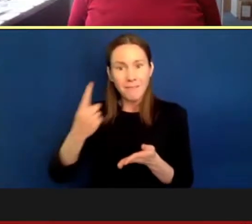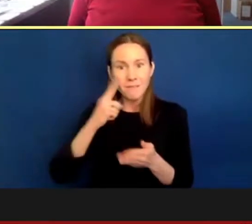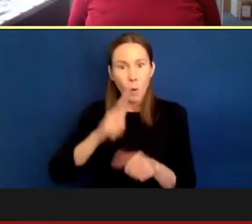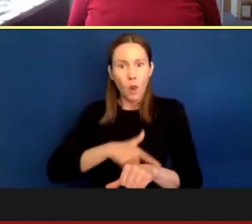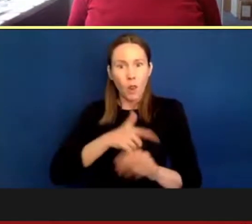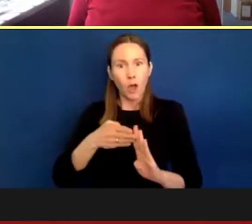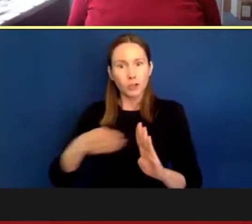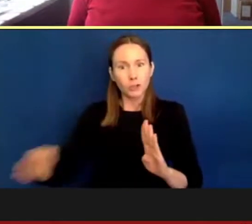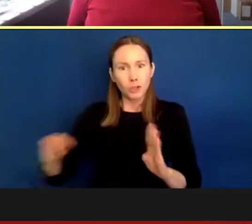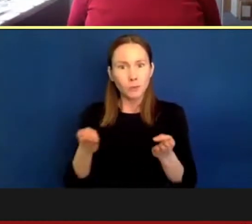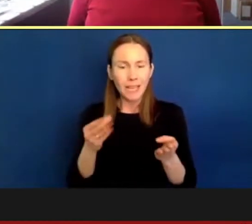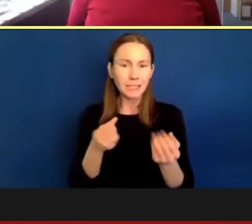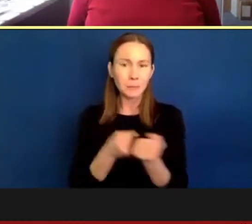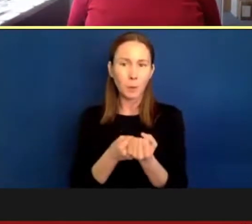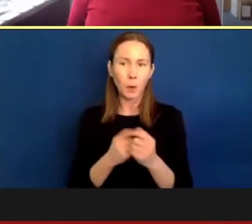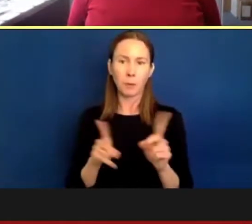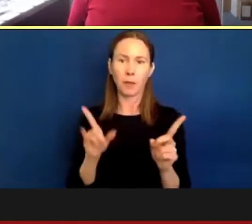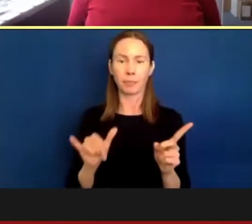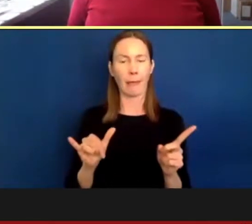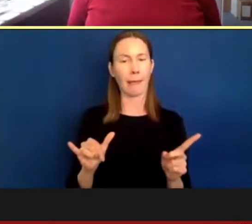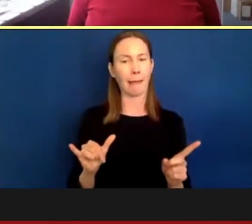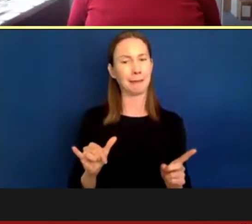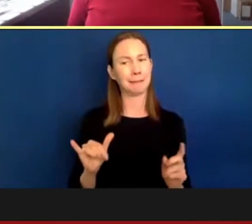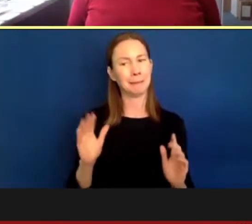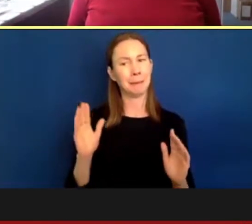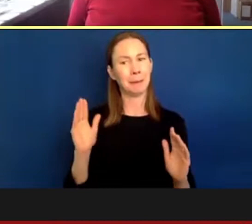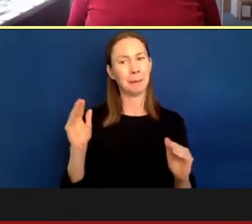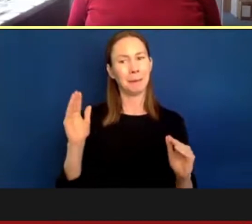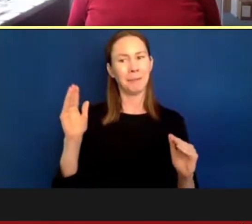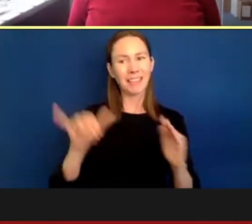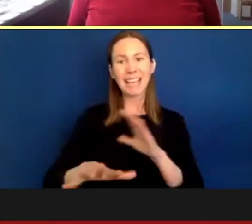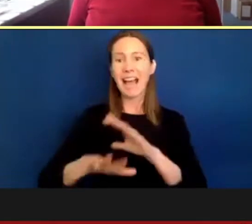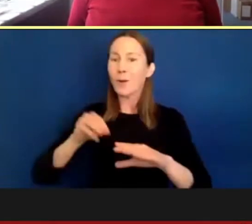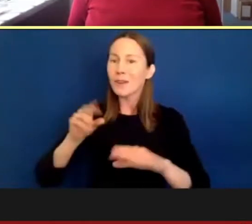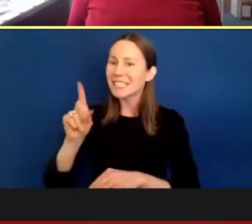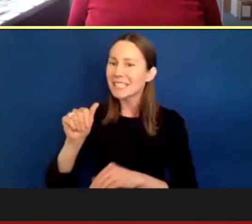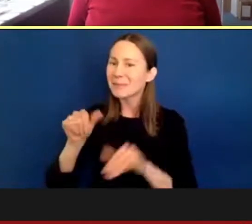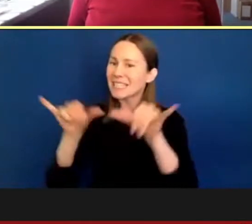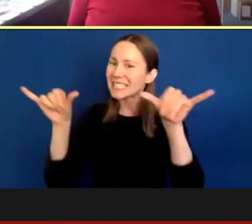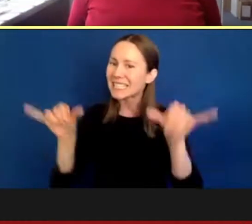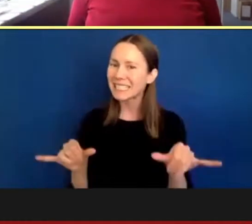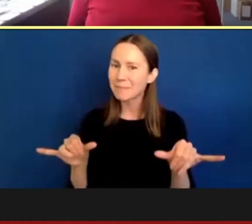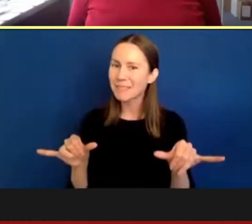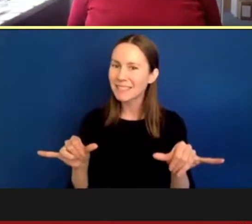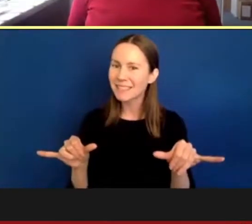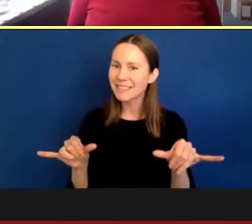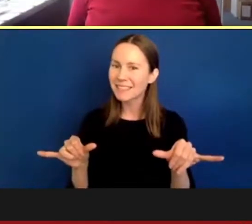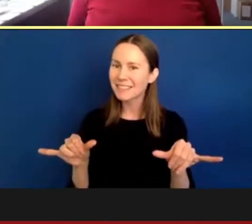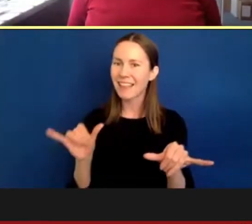But again, that's pushing things out of the disability systems and into healthcare systems